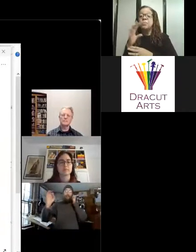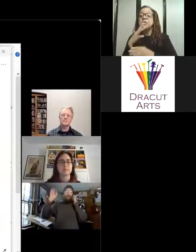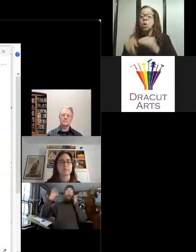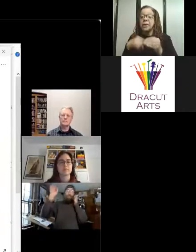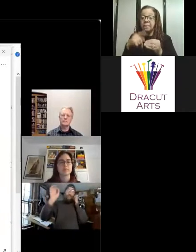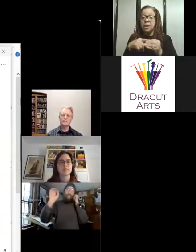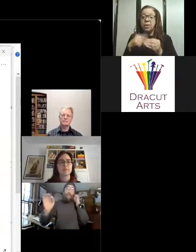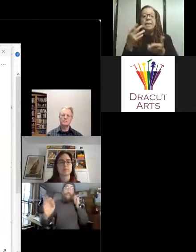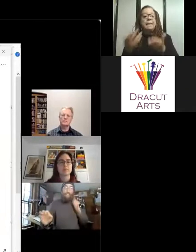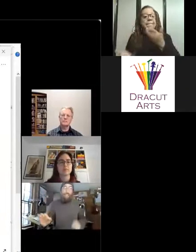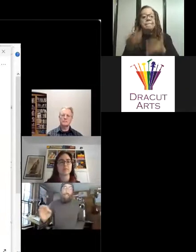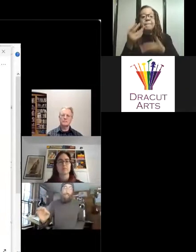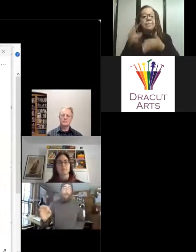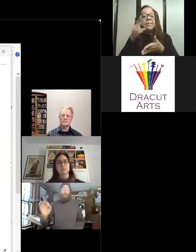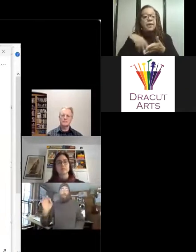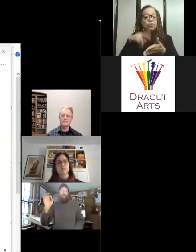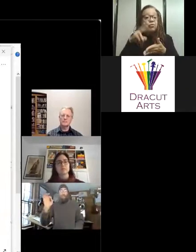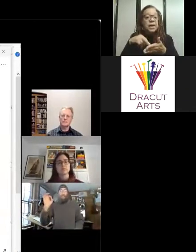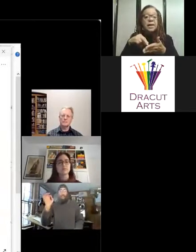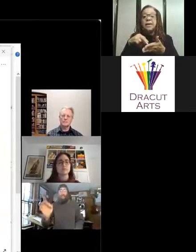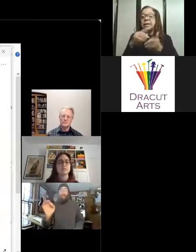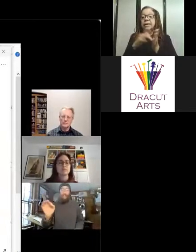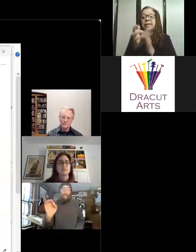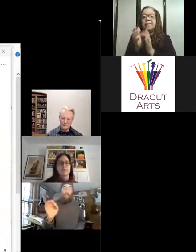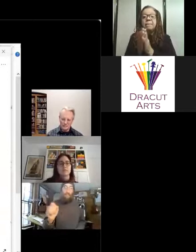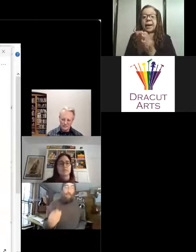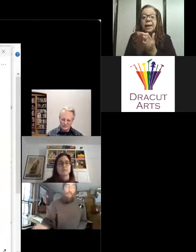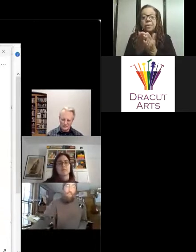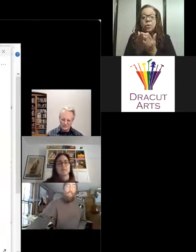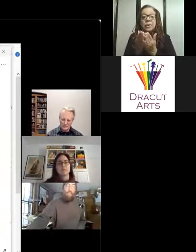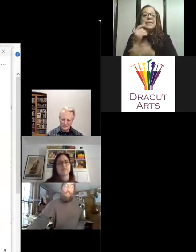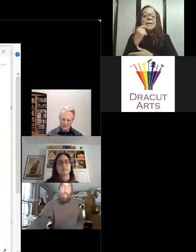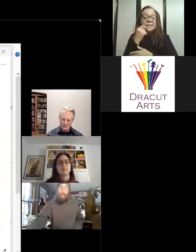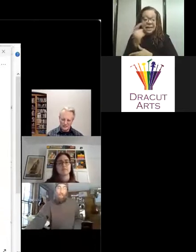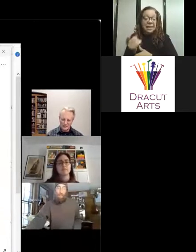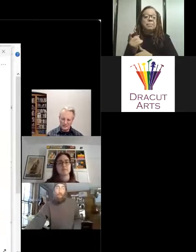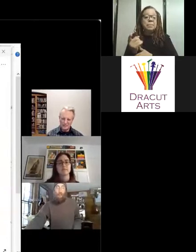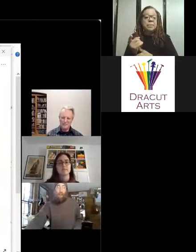maybe they're finding passages in the Bible that tell them-- that give them the messages that they are looking for: